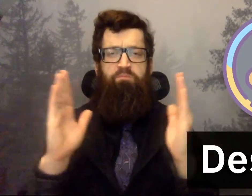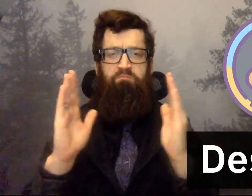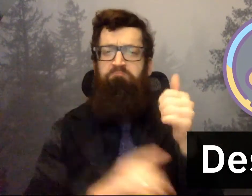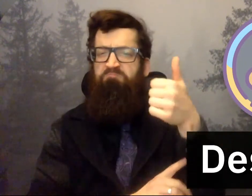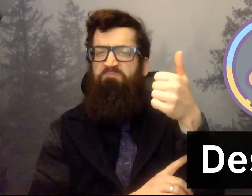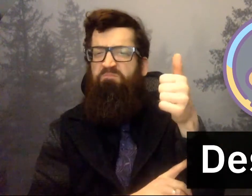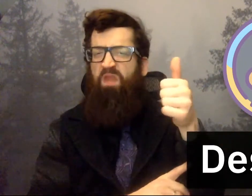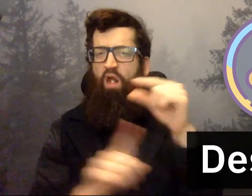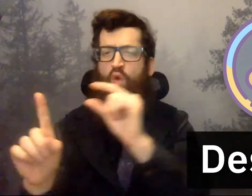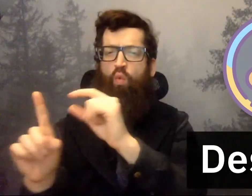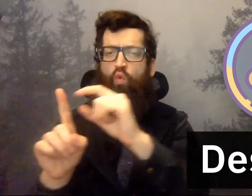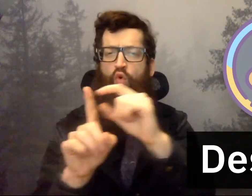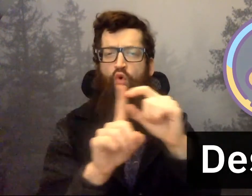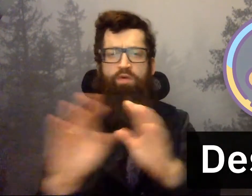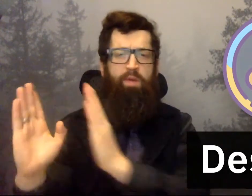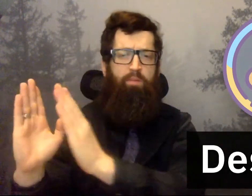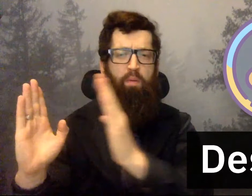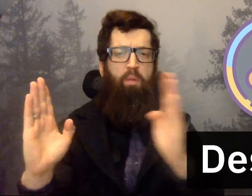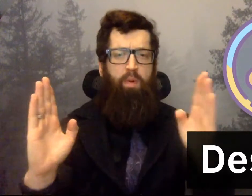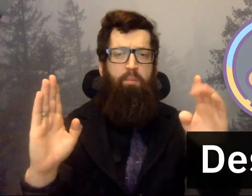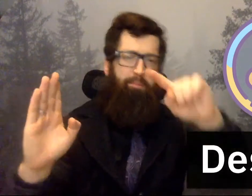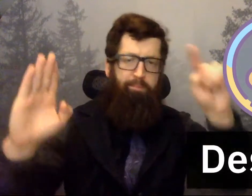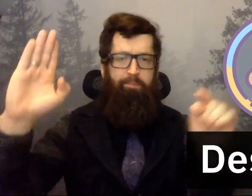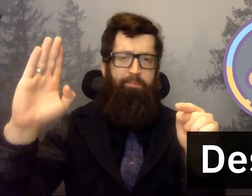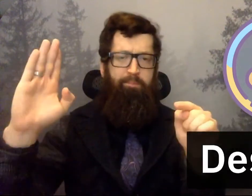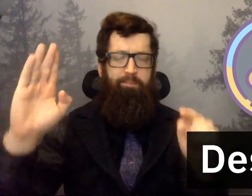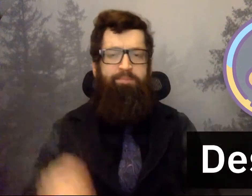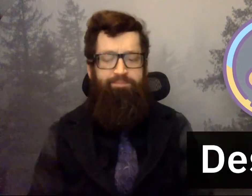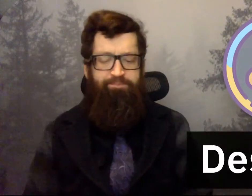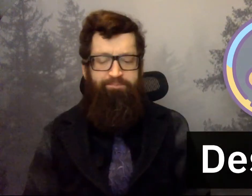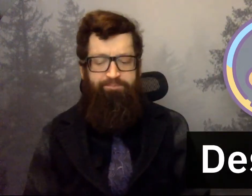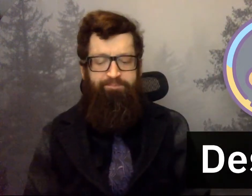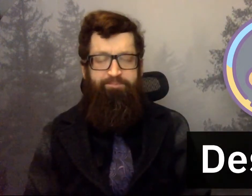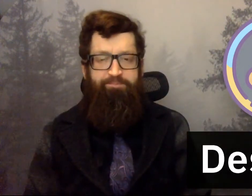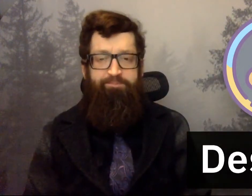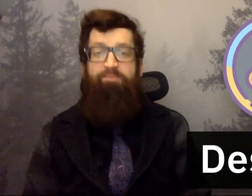Use short line lengths - around ten words.